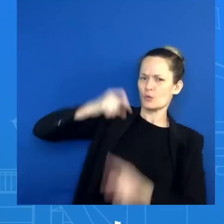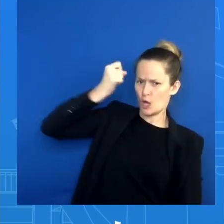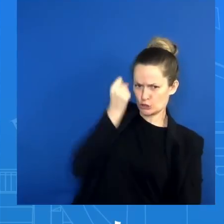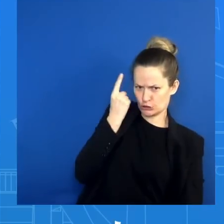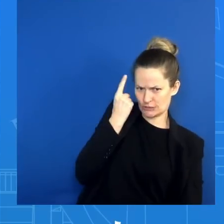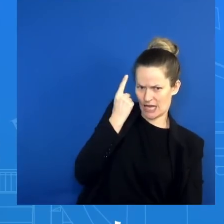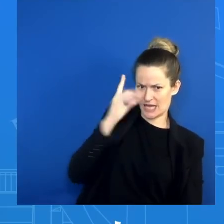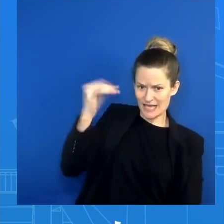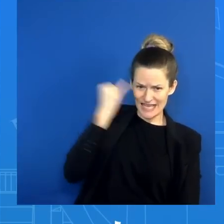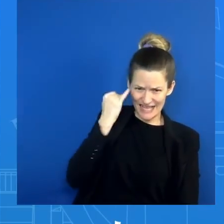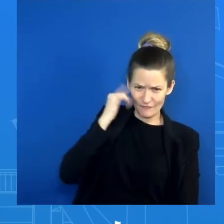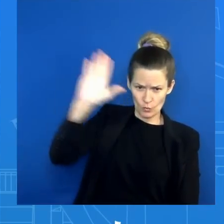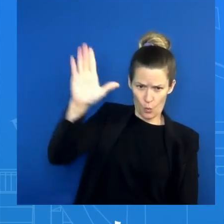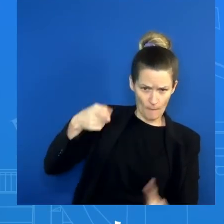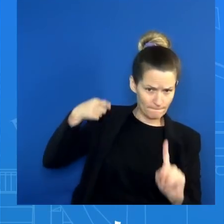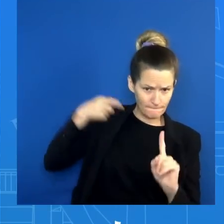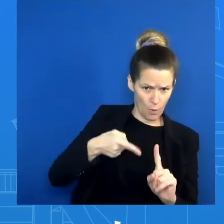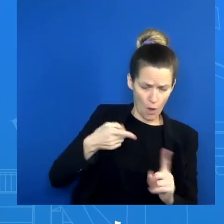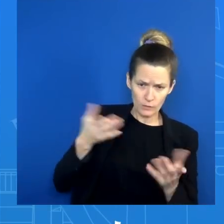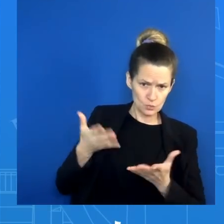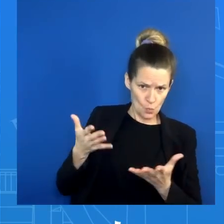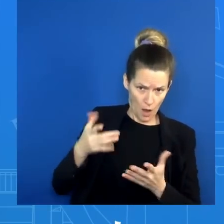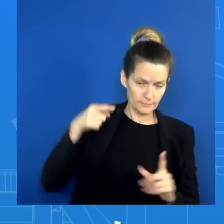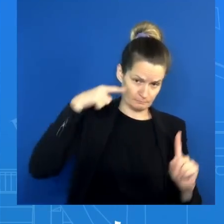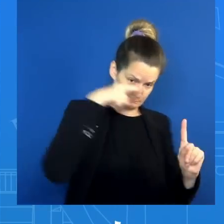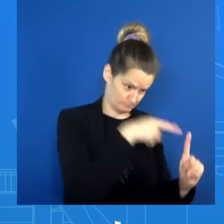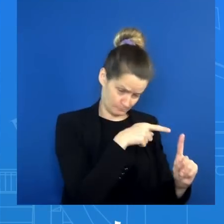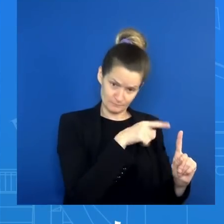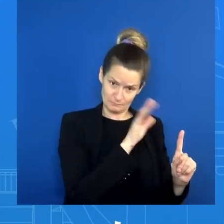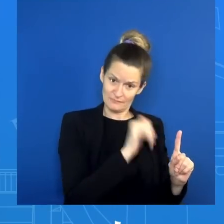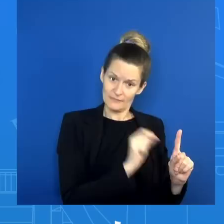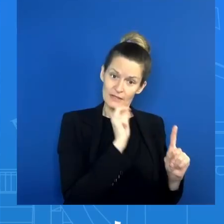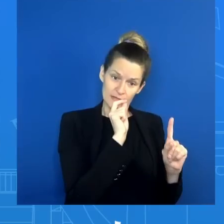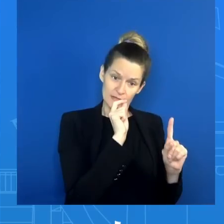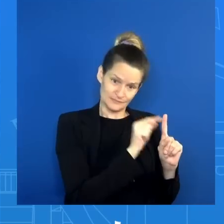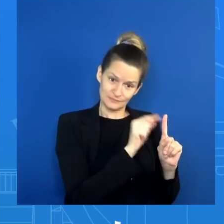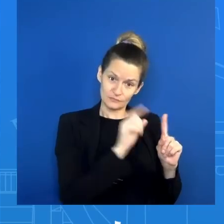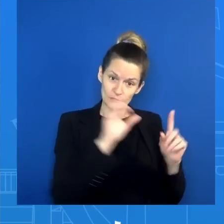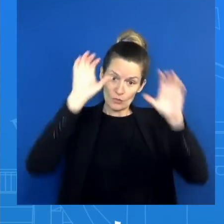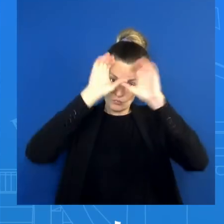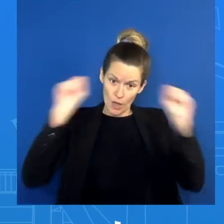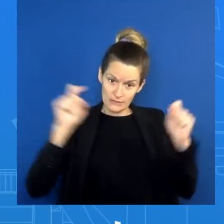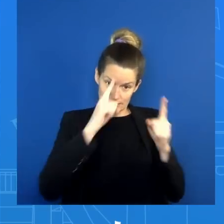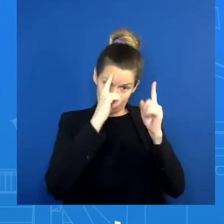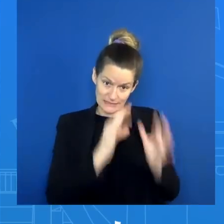made a determination that helping people with their debt is important enough and in your words,